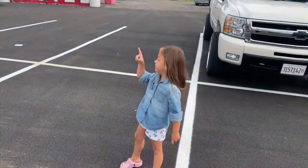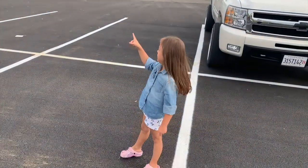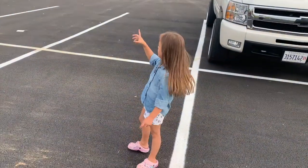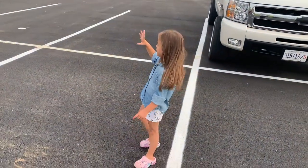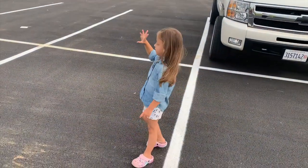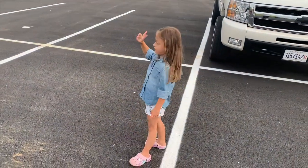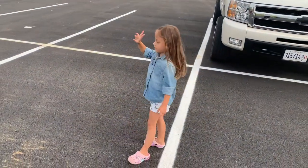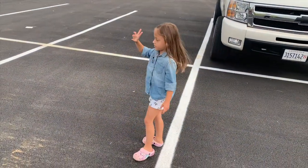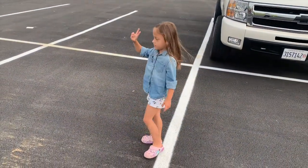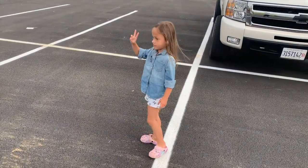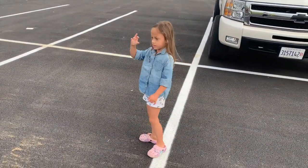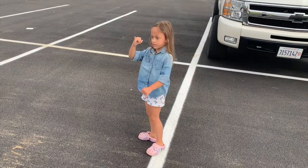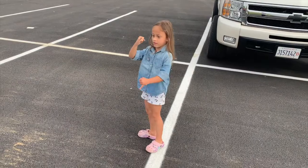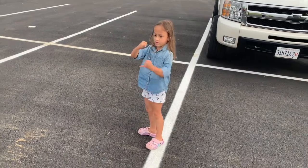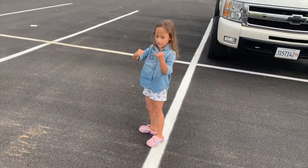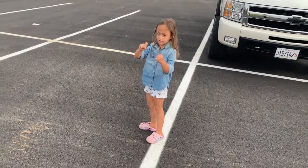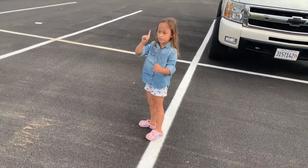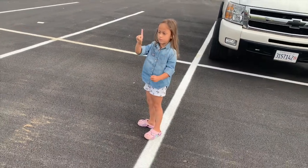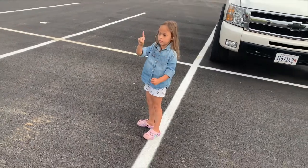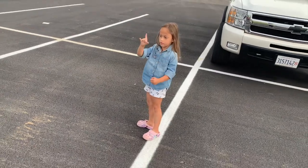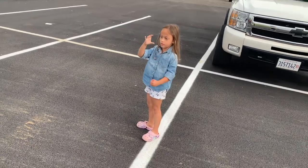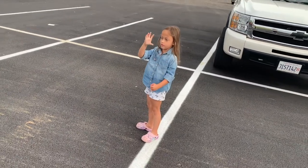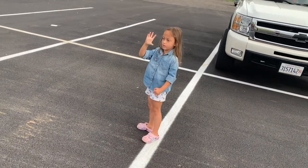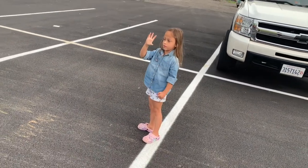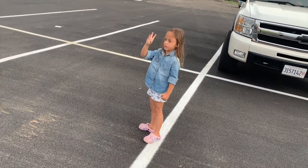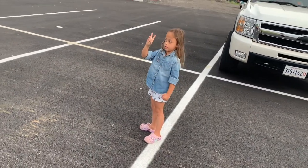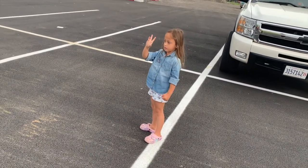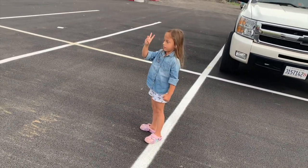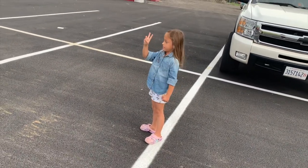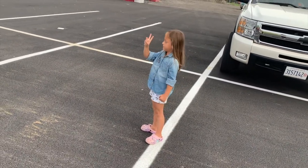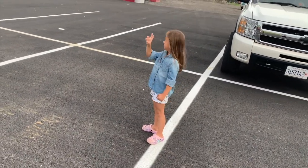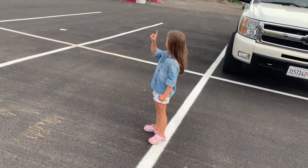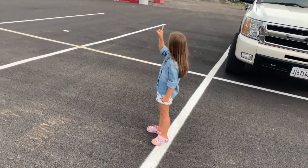Look at that 66 which is our last one.